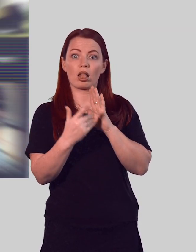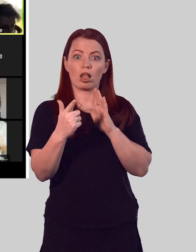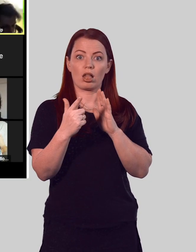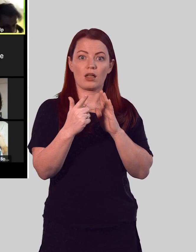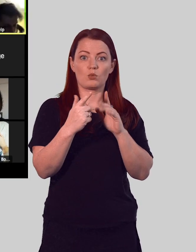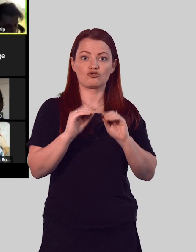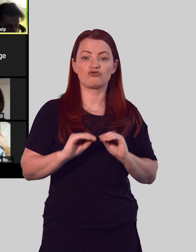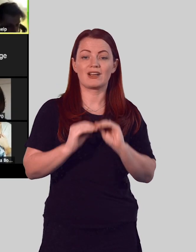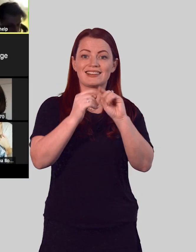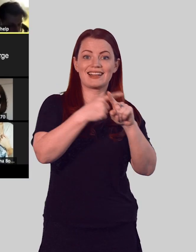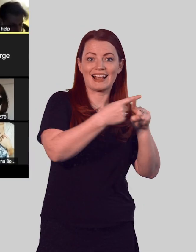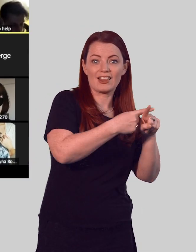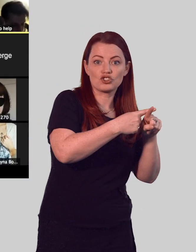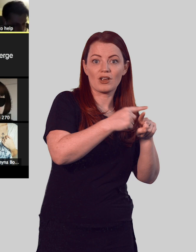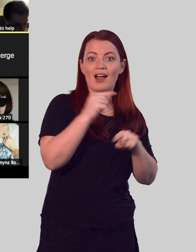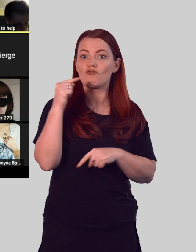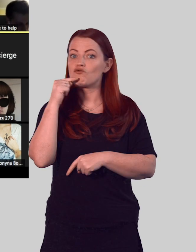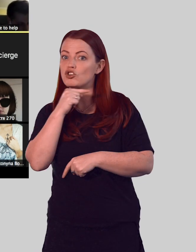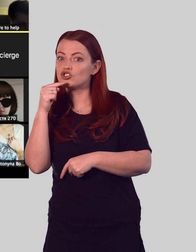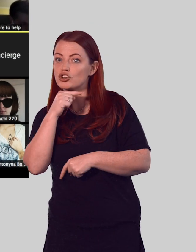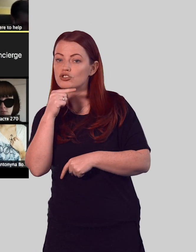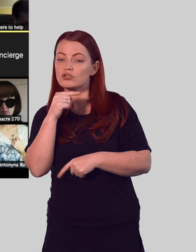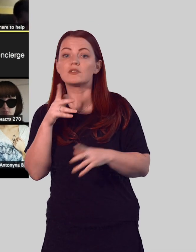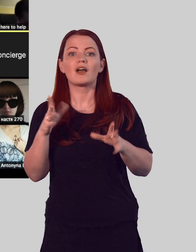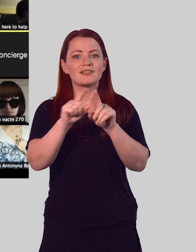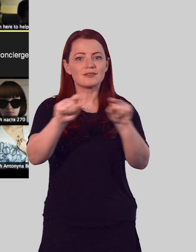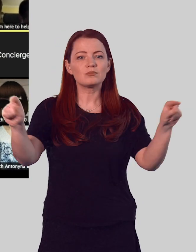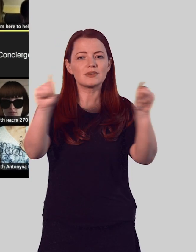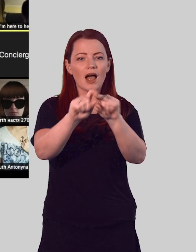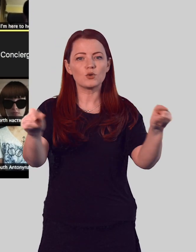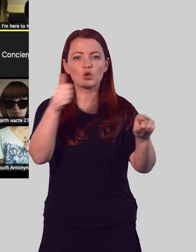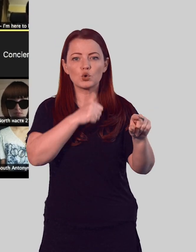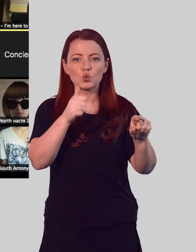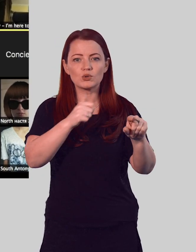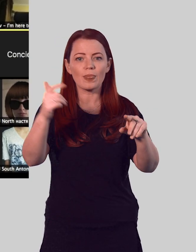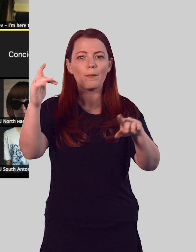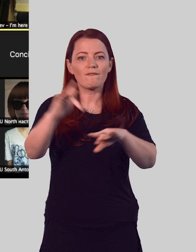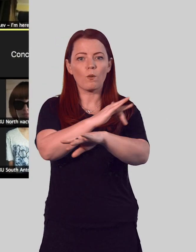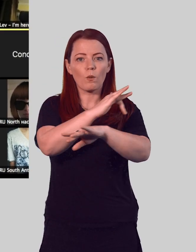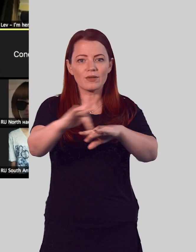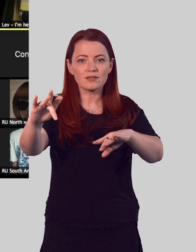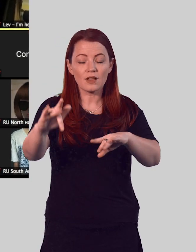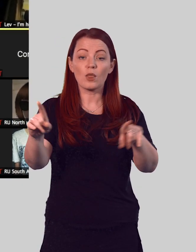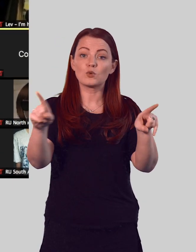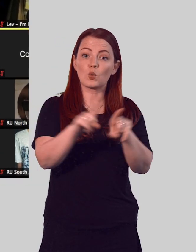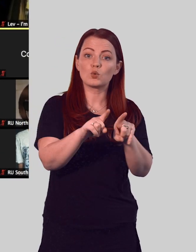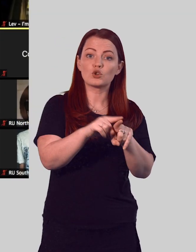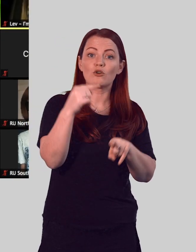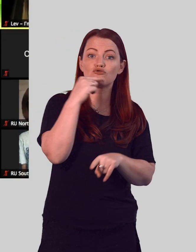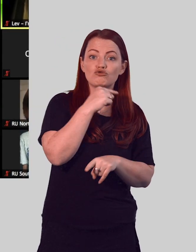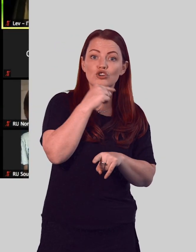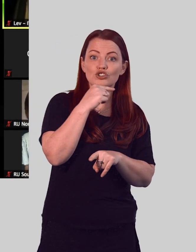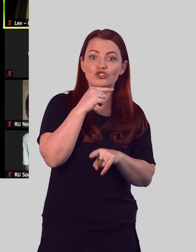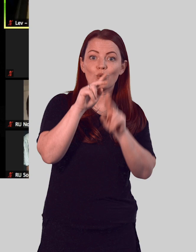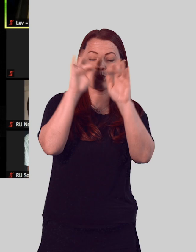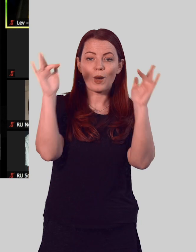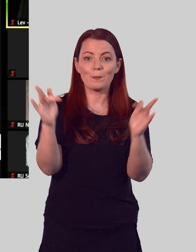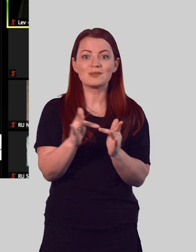and subtitles were used in the digital performance and there was also a Russian version of the website that worked as a game engine for the piece.